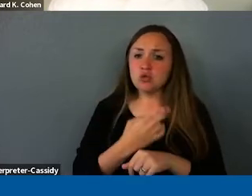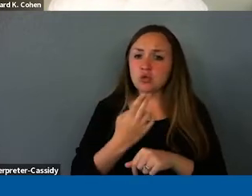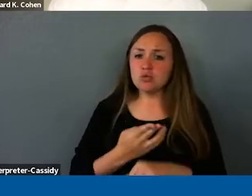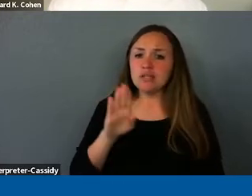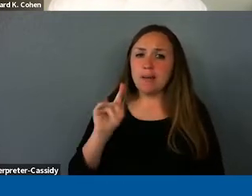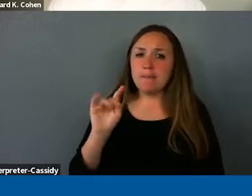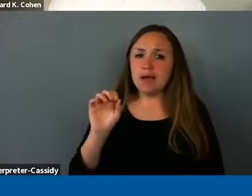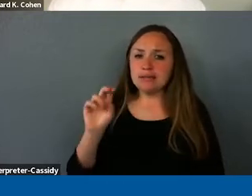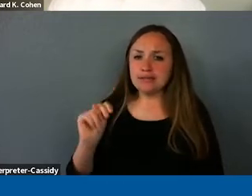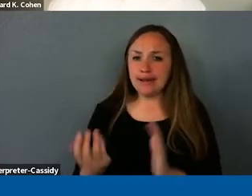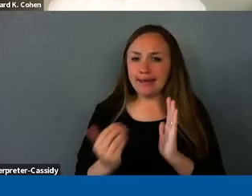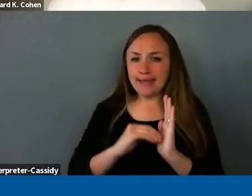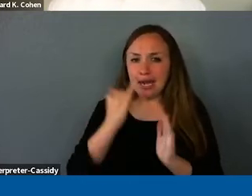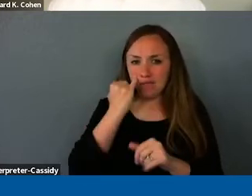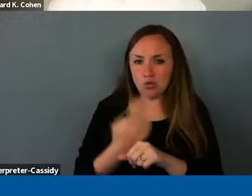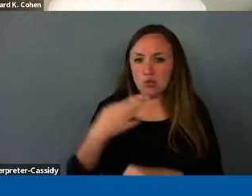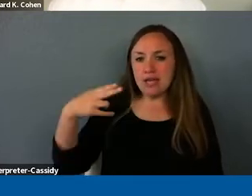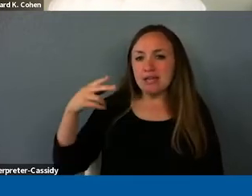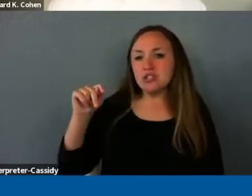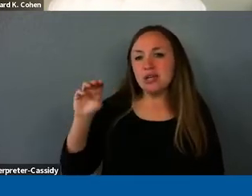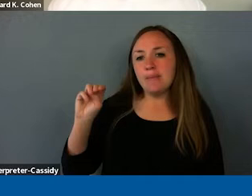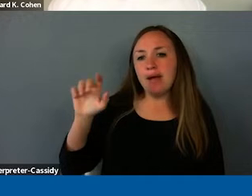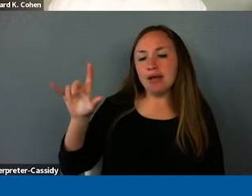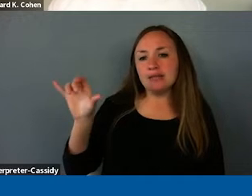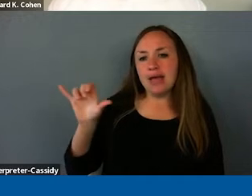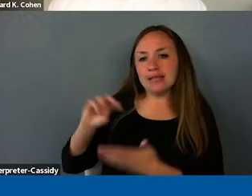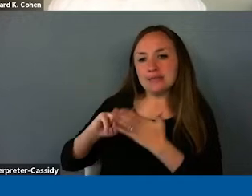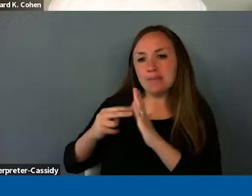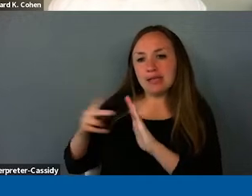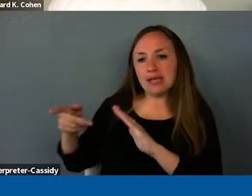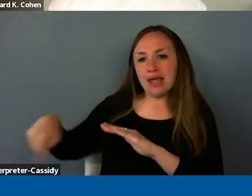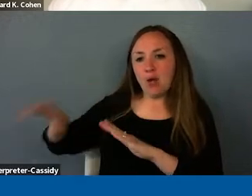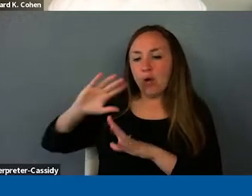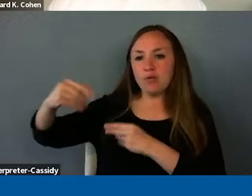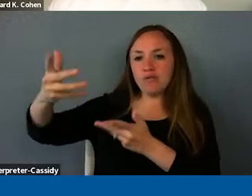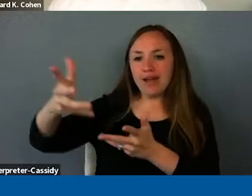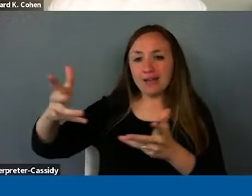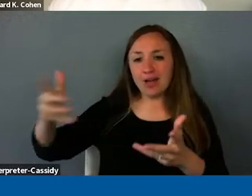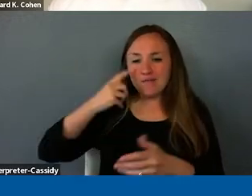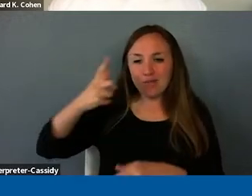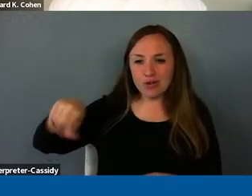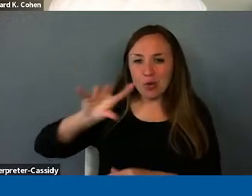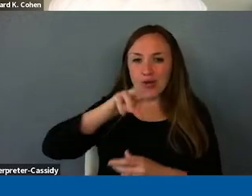Again, if you use HTML as intended, the platform will provide a lot for you, including semantics and interaction.